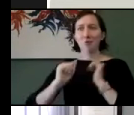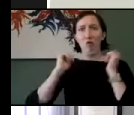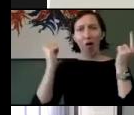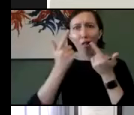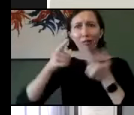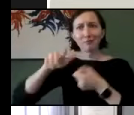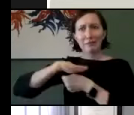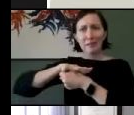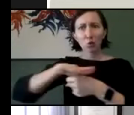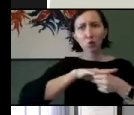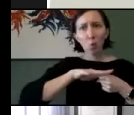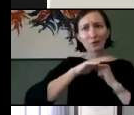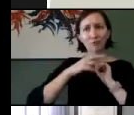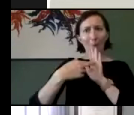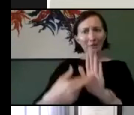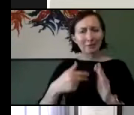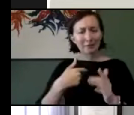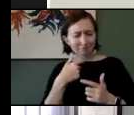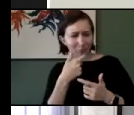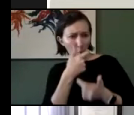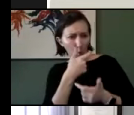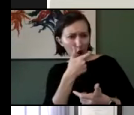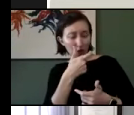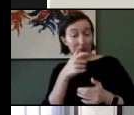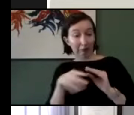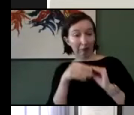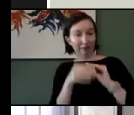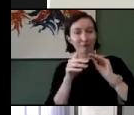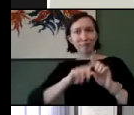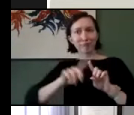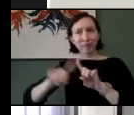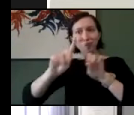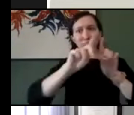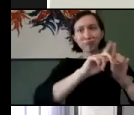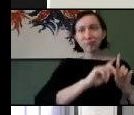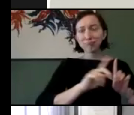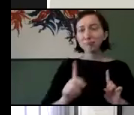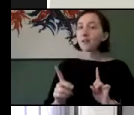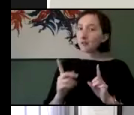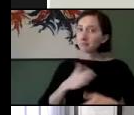I'm glad you're here with us as we're talking about